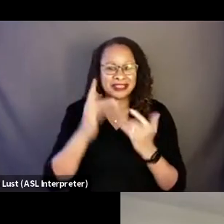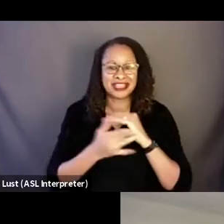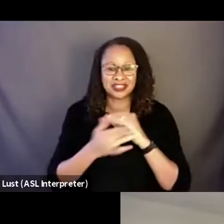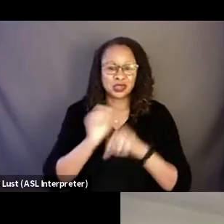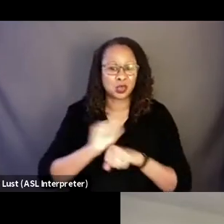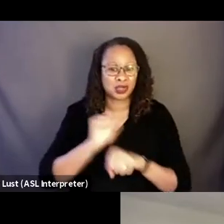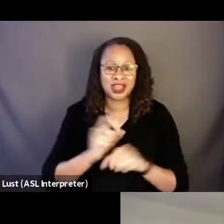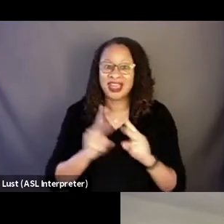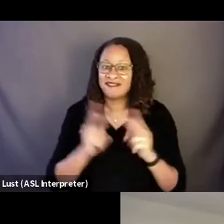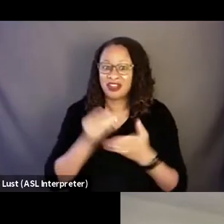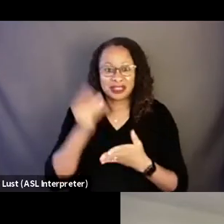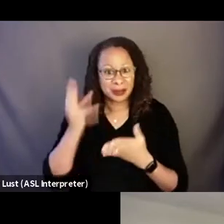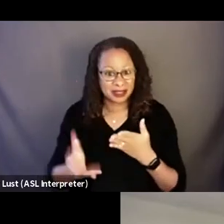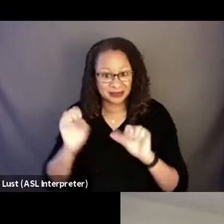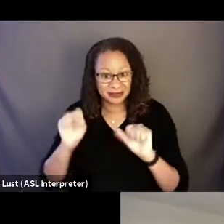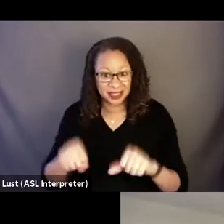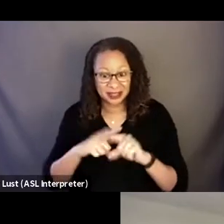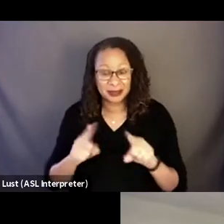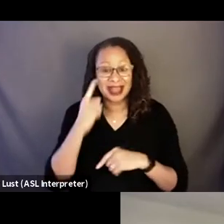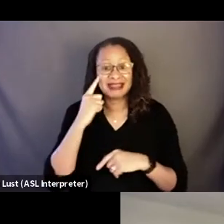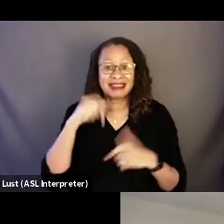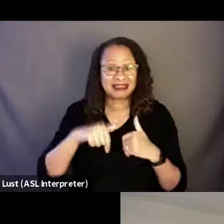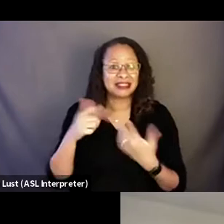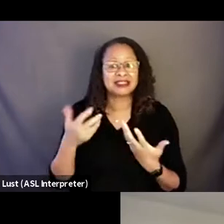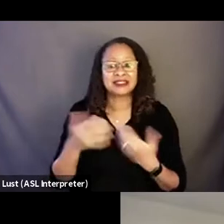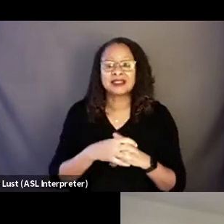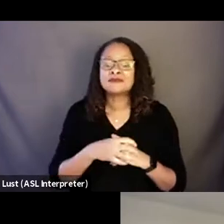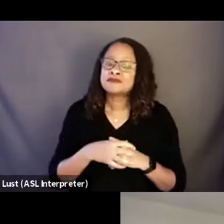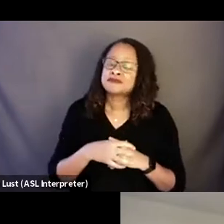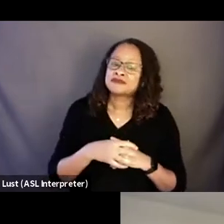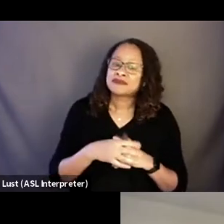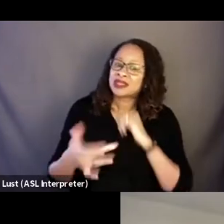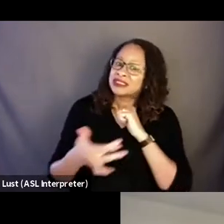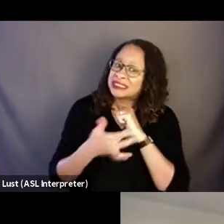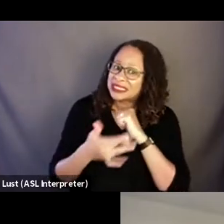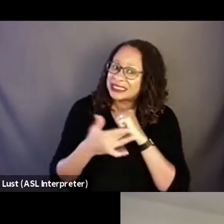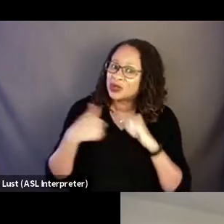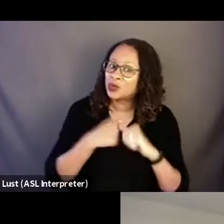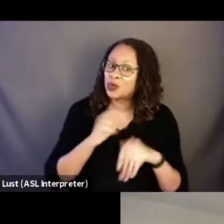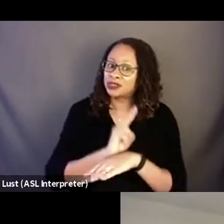It's very expensive, but I think, you know, in this technique that we have helped pioneer